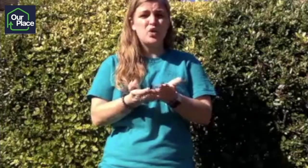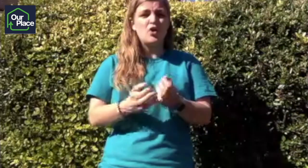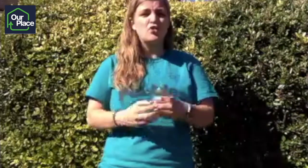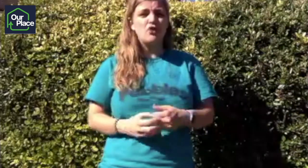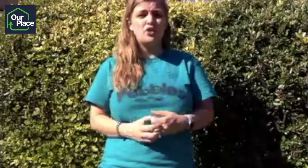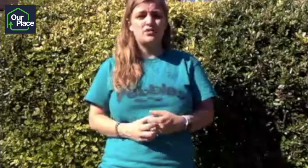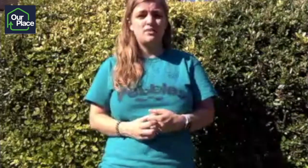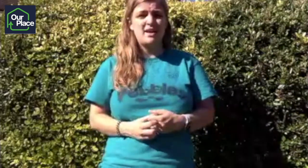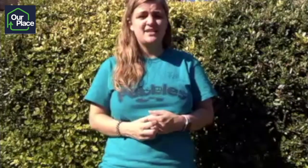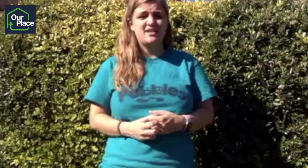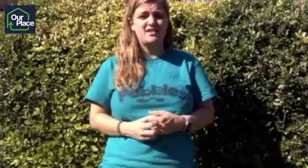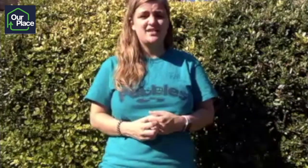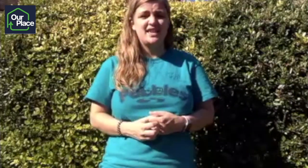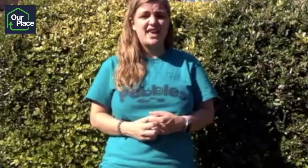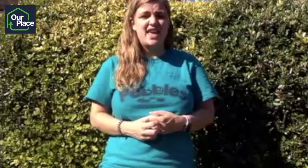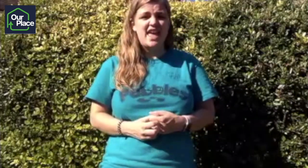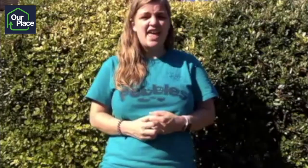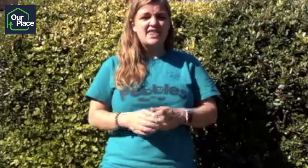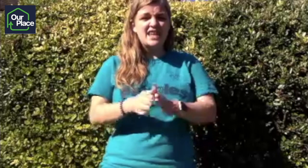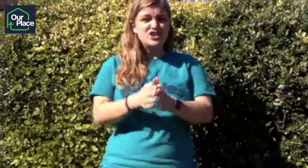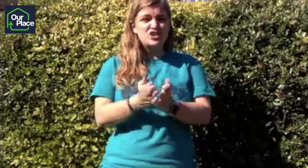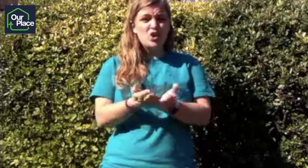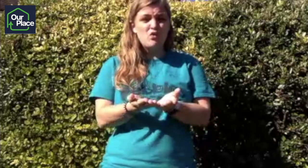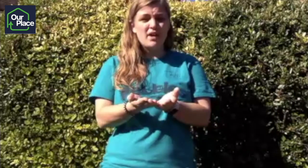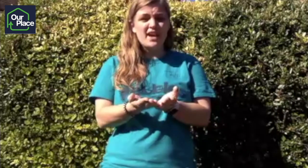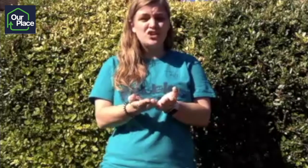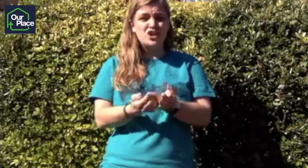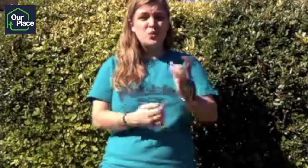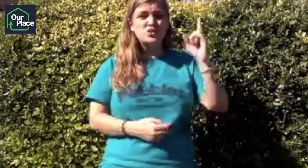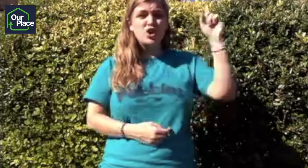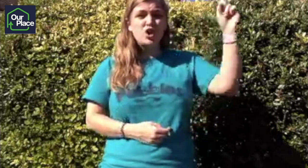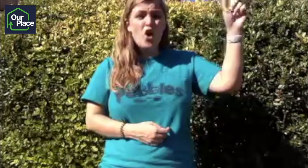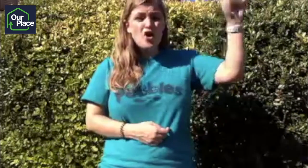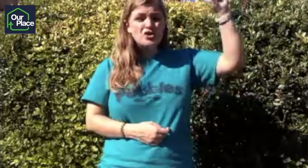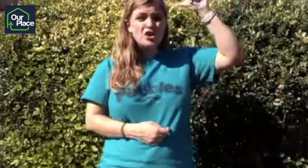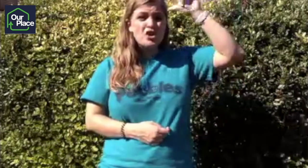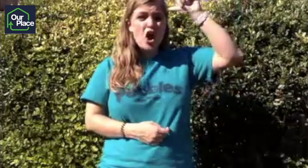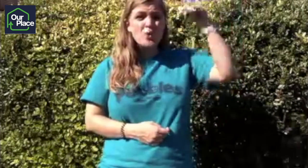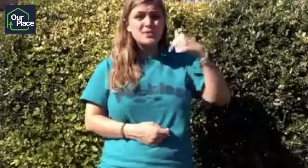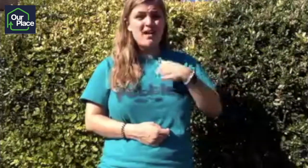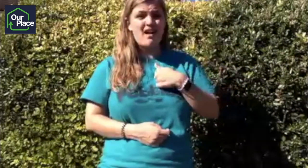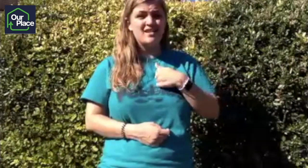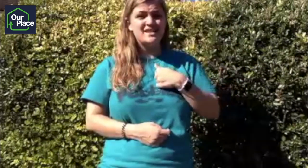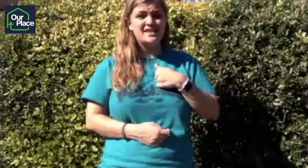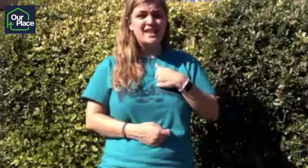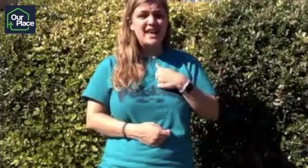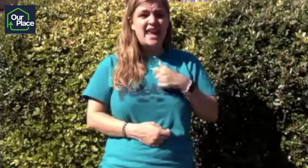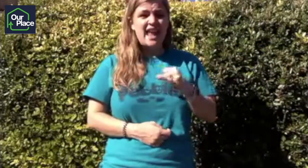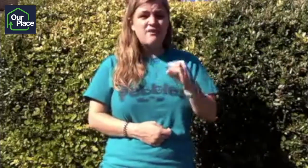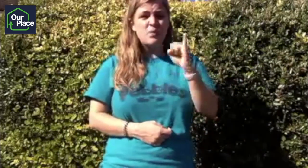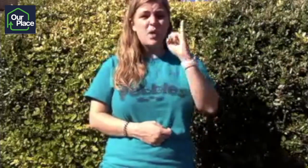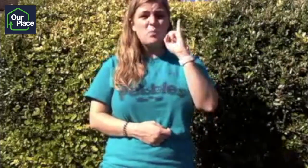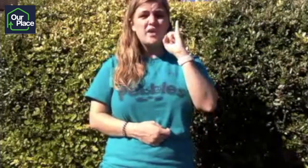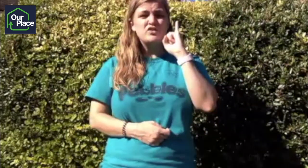the road to Damascus this story shows that God knows us even when we do